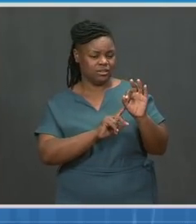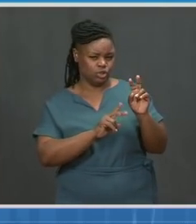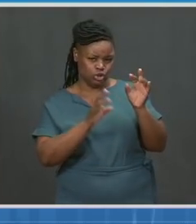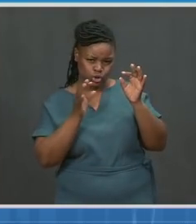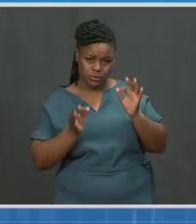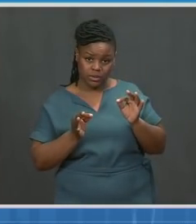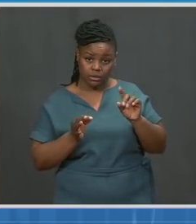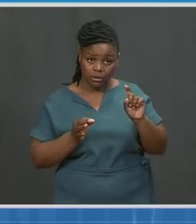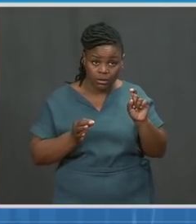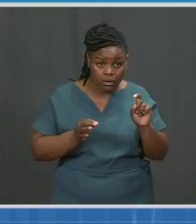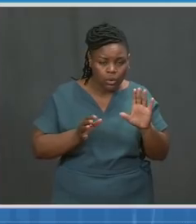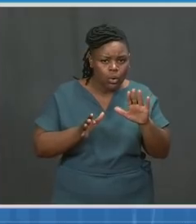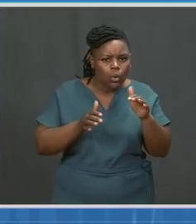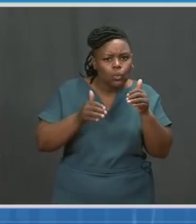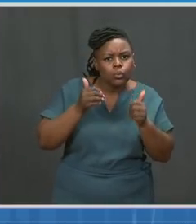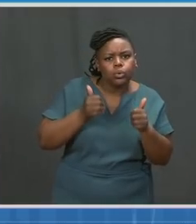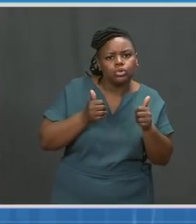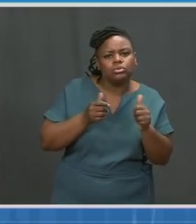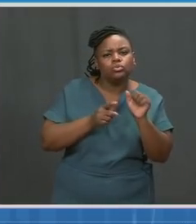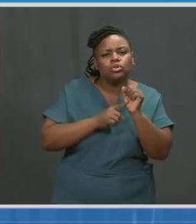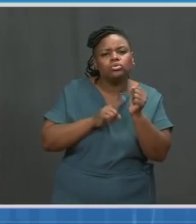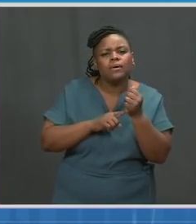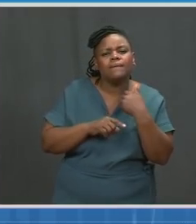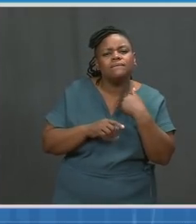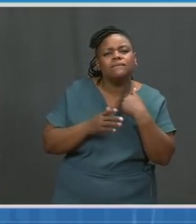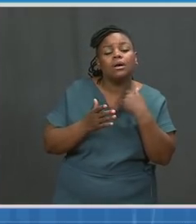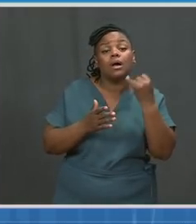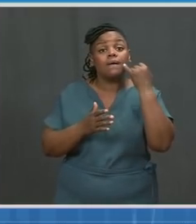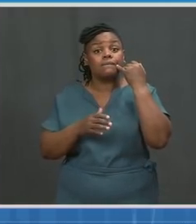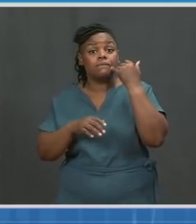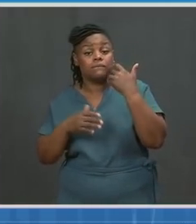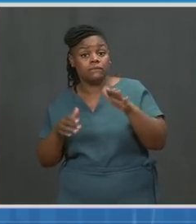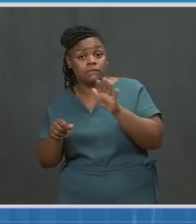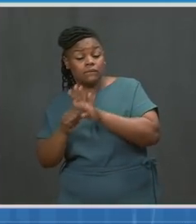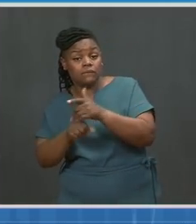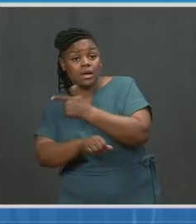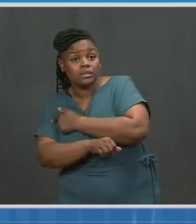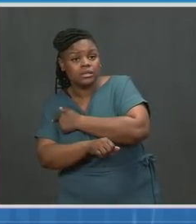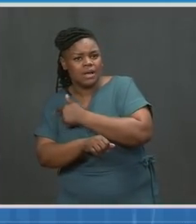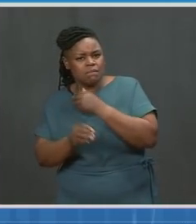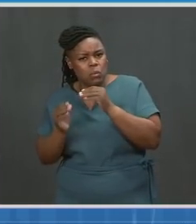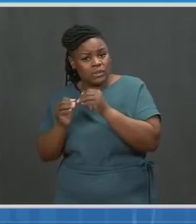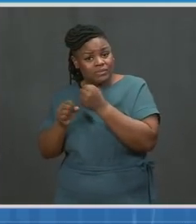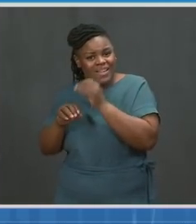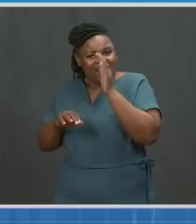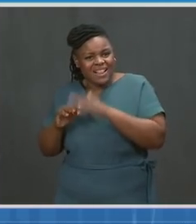If you are fully vaccinated, things are much safer for you than those who are not yet fully vaccinated.